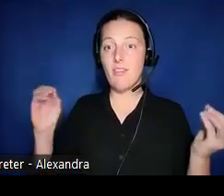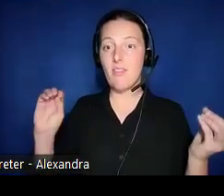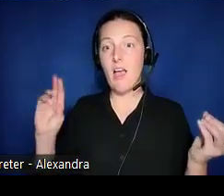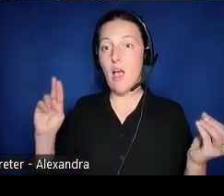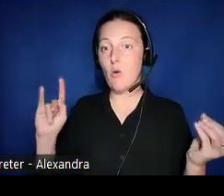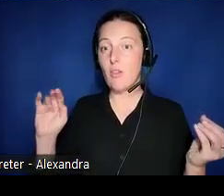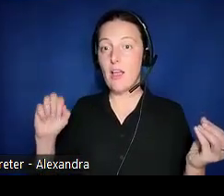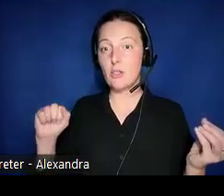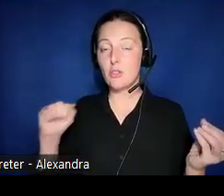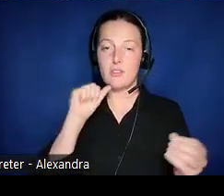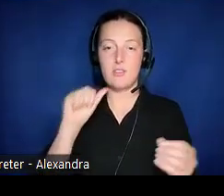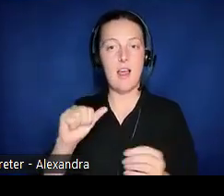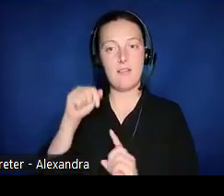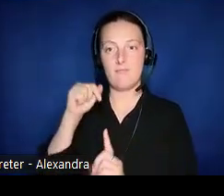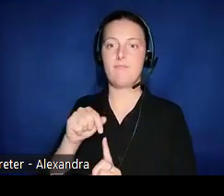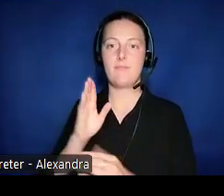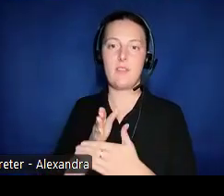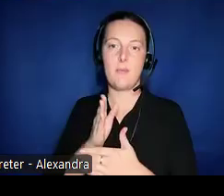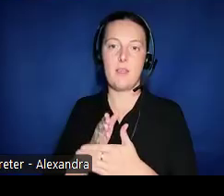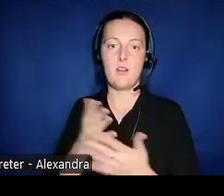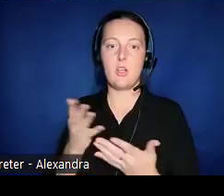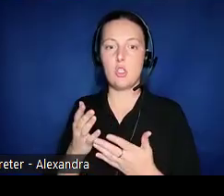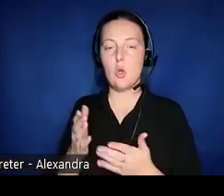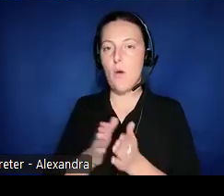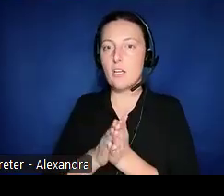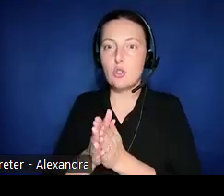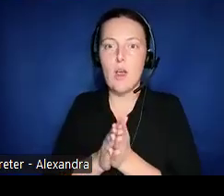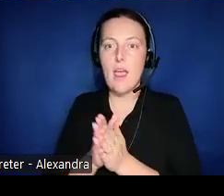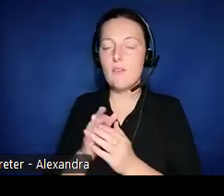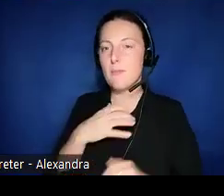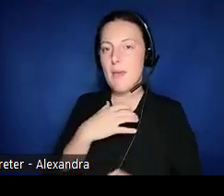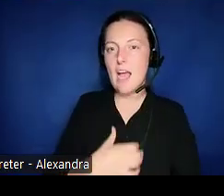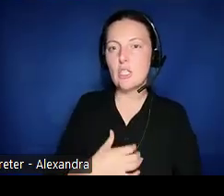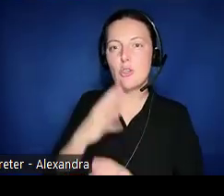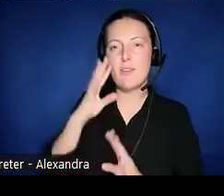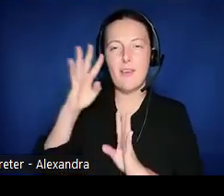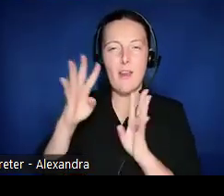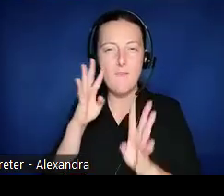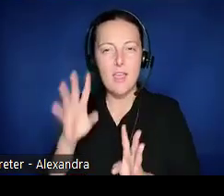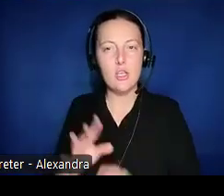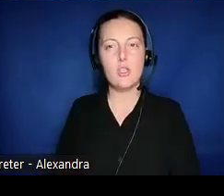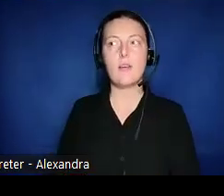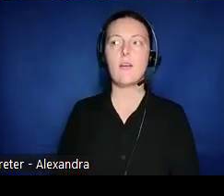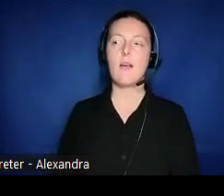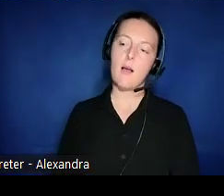that uh what drives passion, what drives innovation, what drives um the way we react